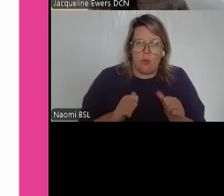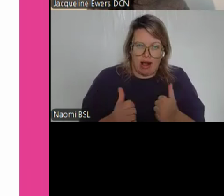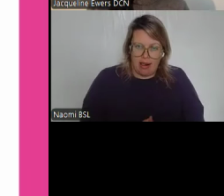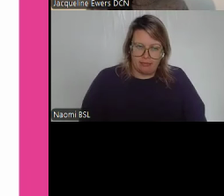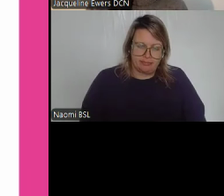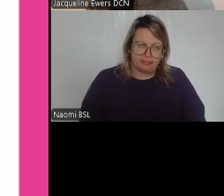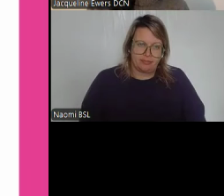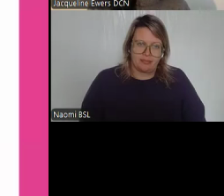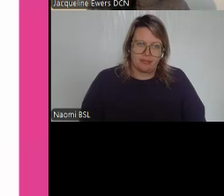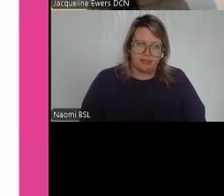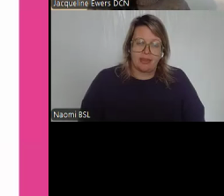This is from the National Gallery.